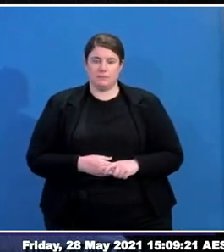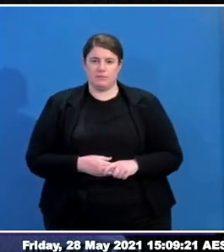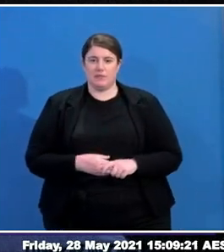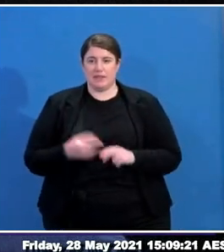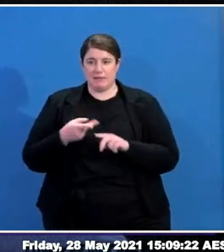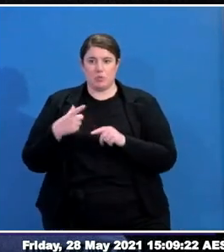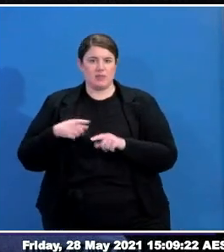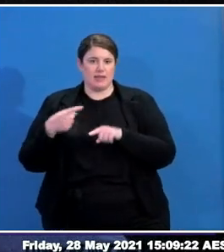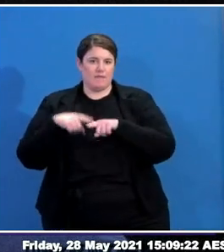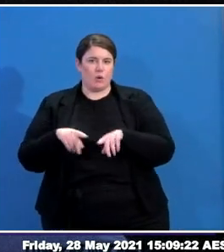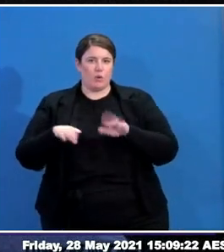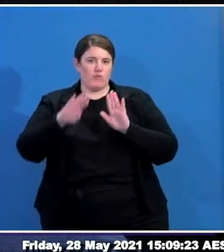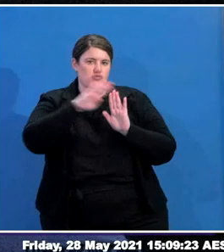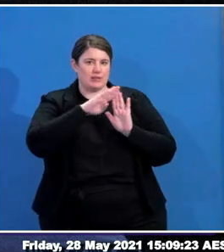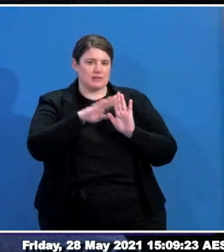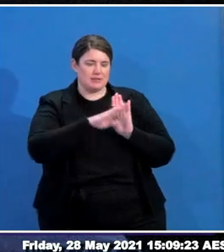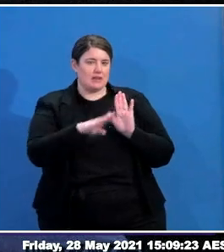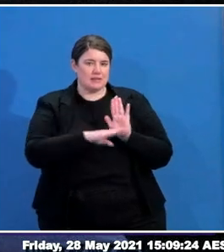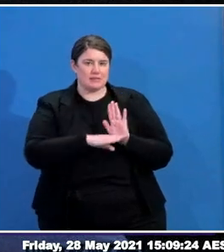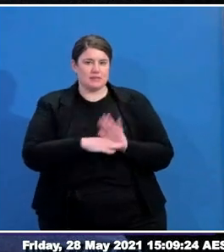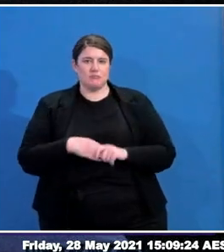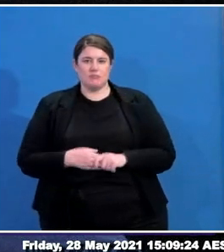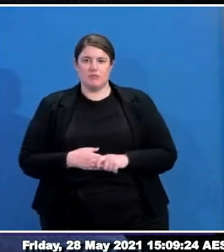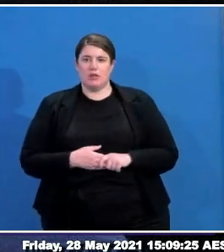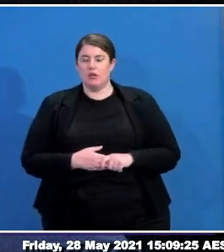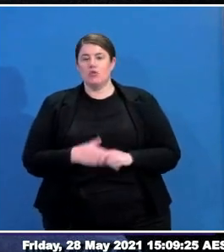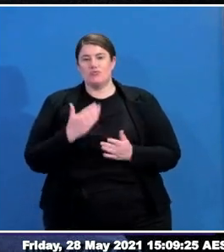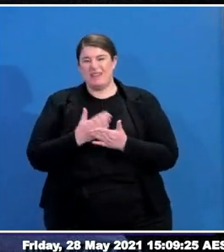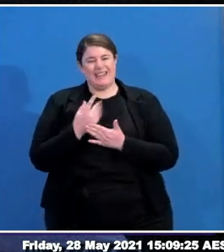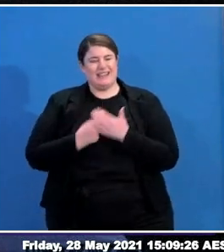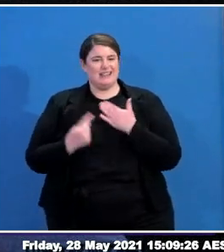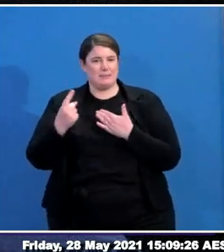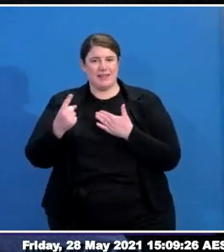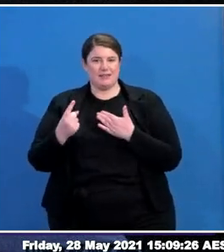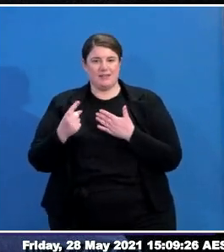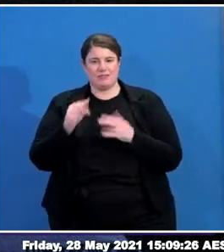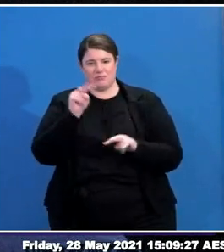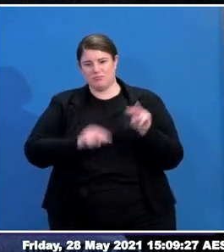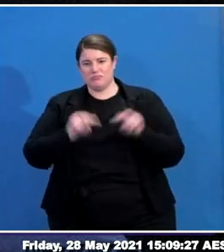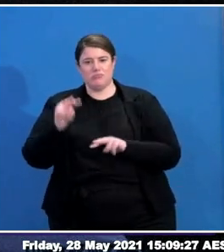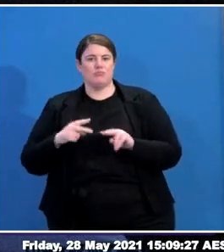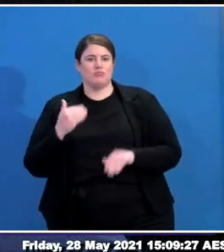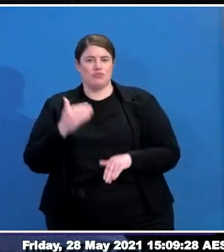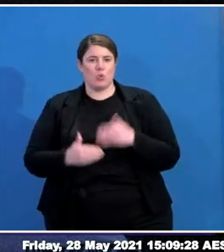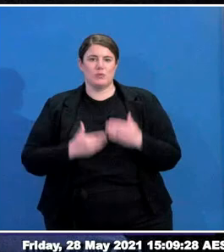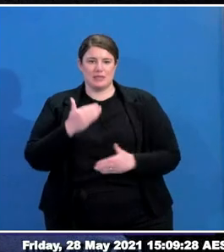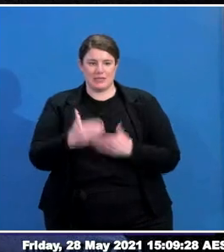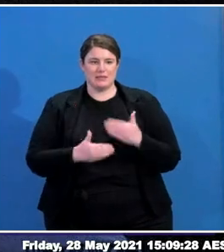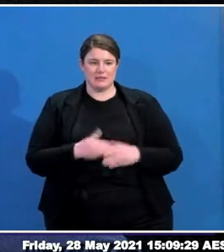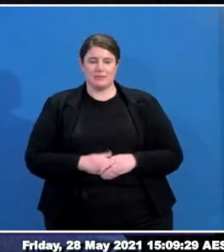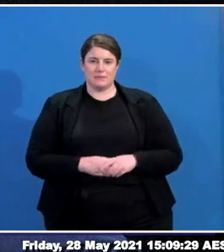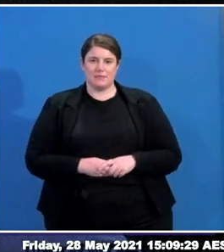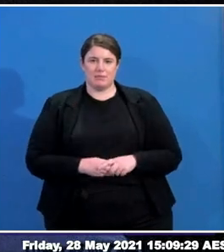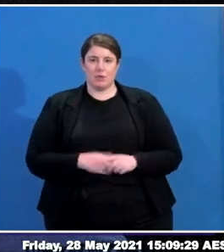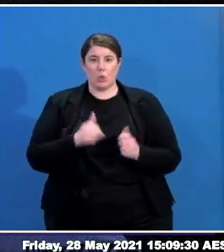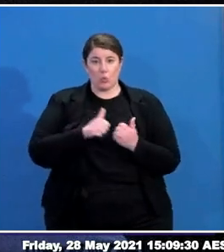So it's an independent audit process by qualified audit bodies, trained